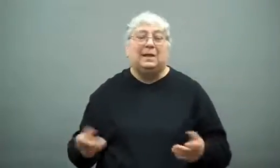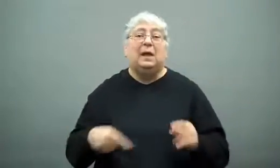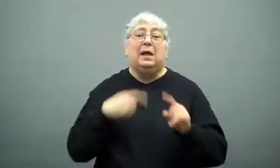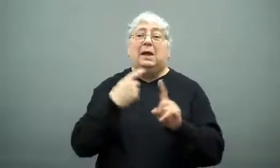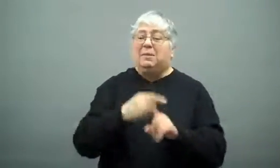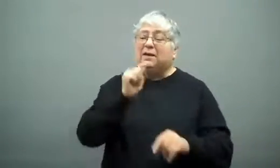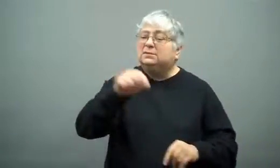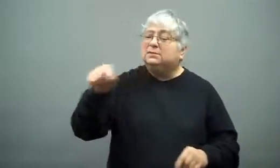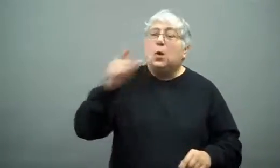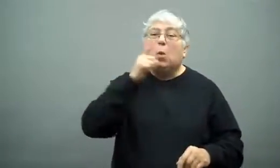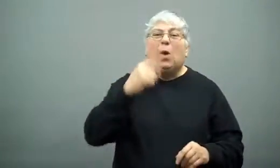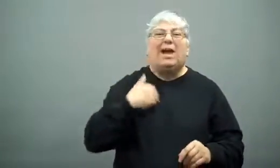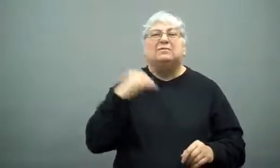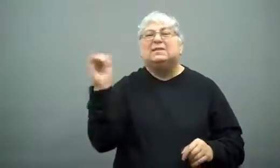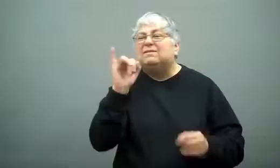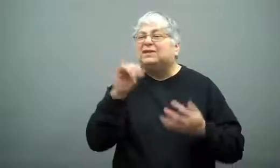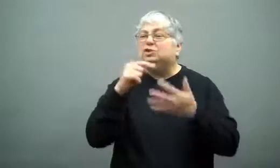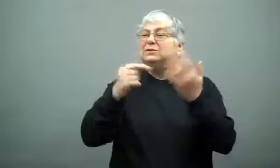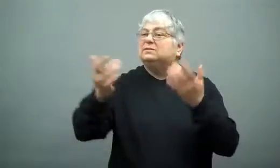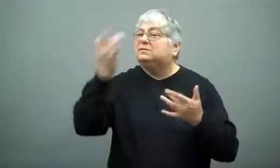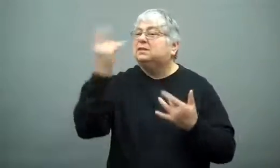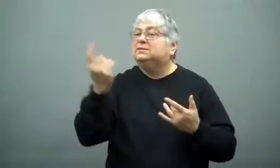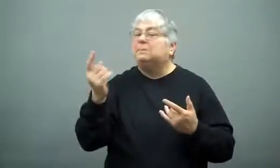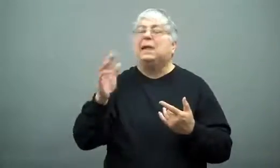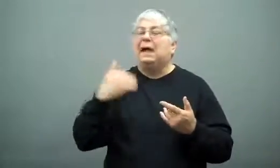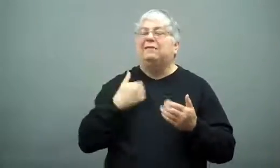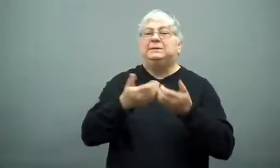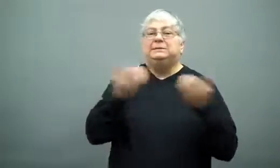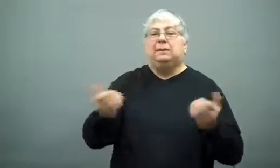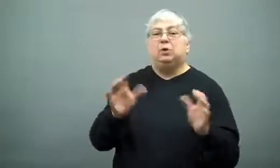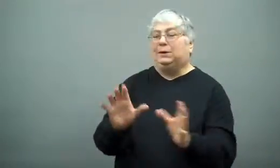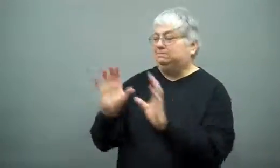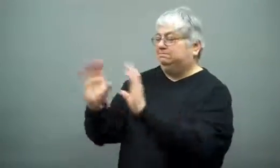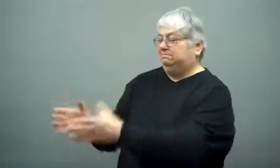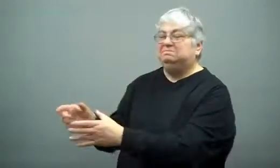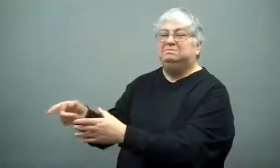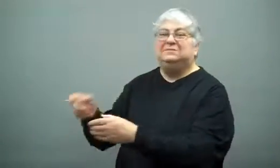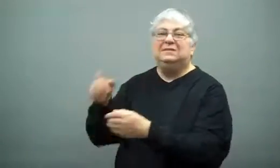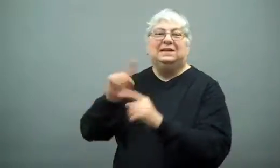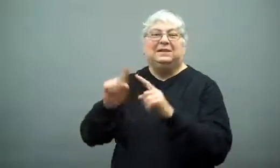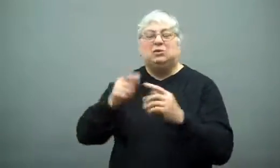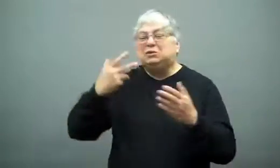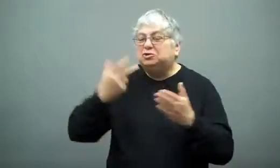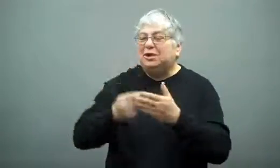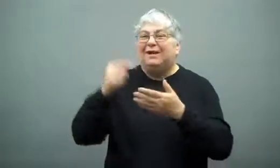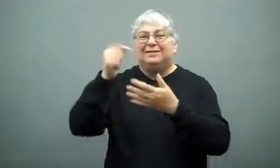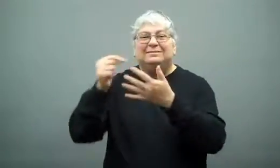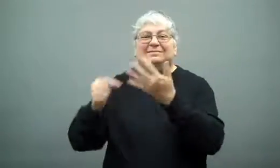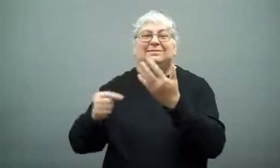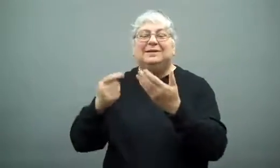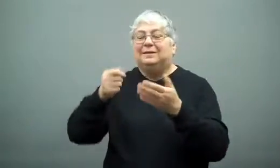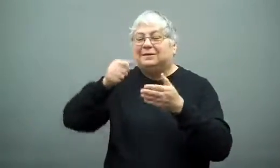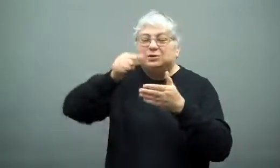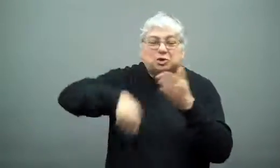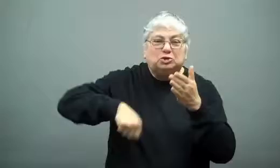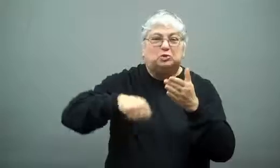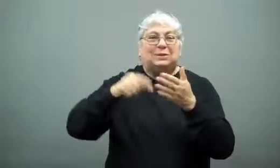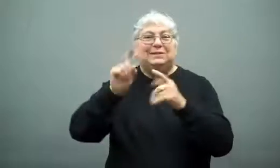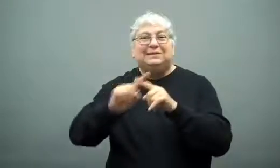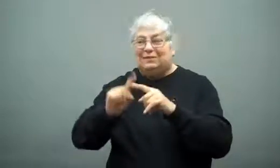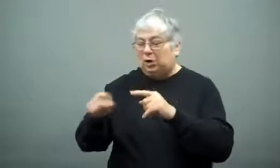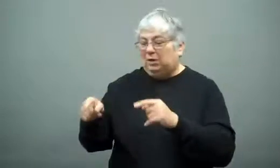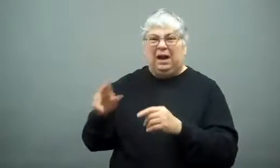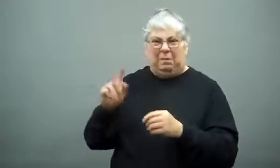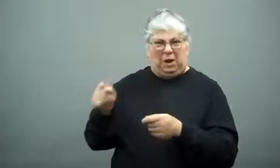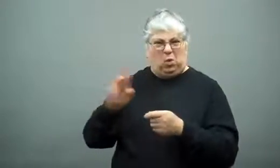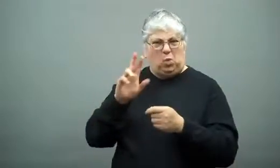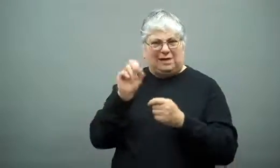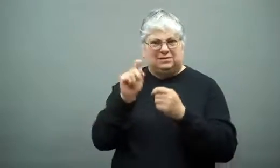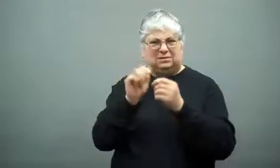There was a separate set of surgical and dental tools for infected patients.